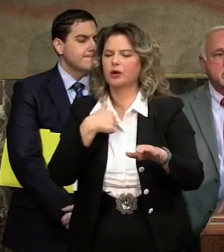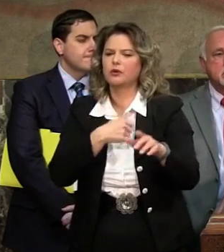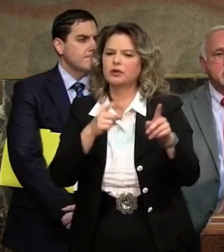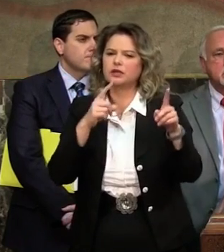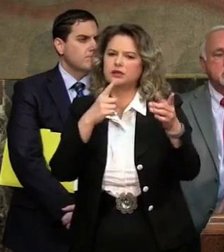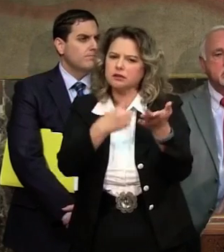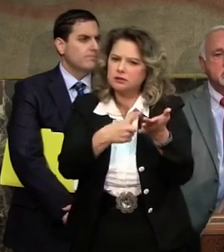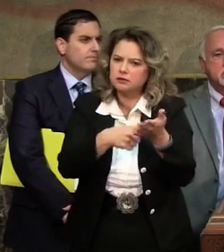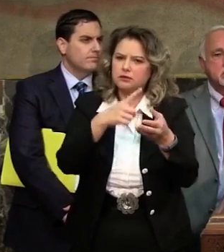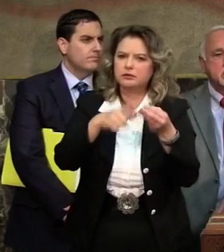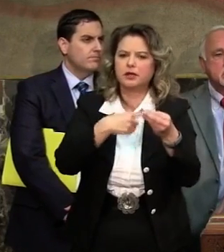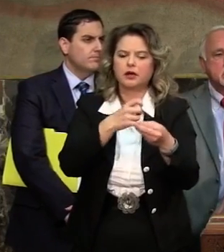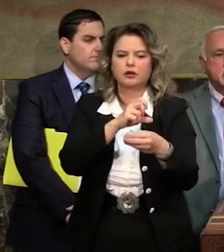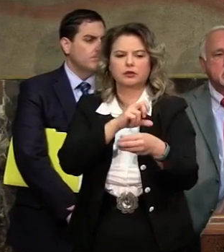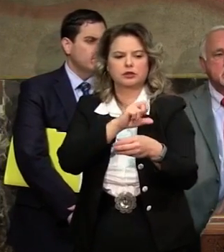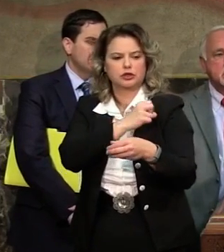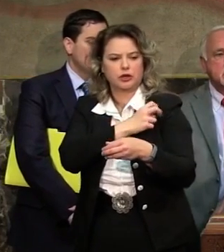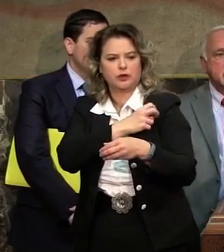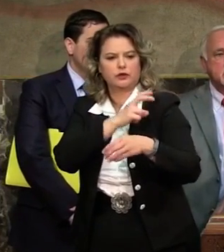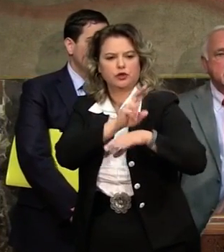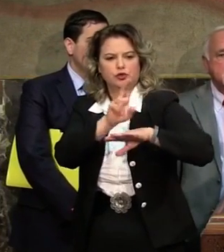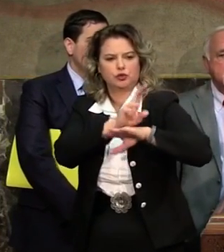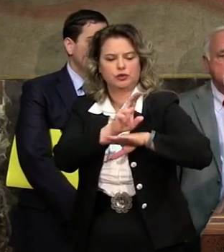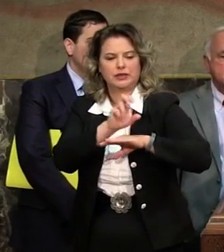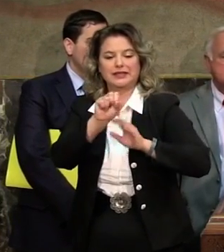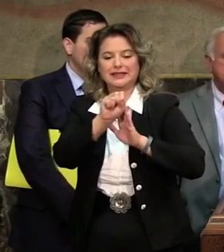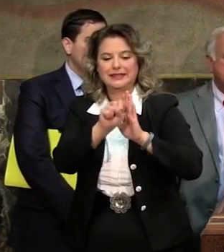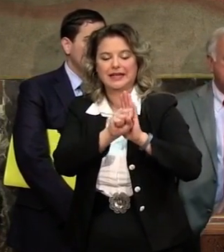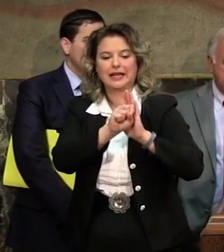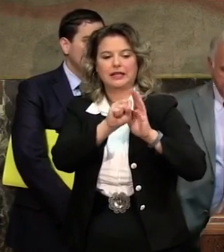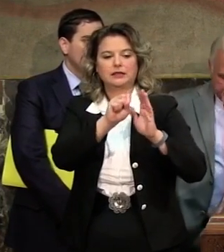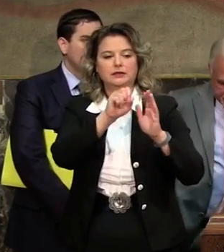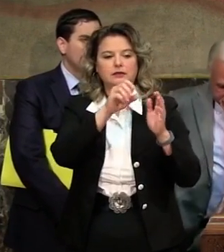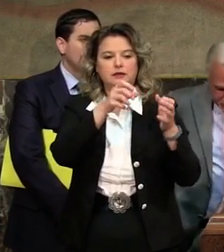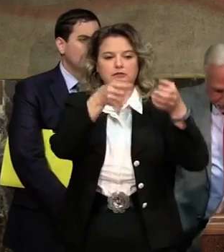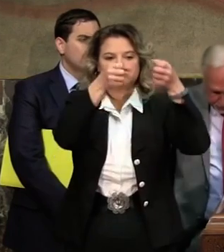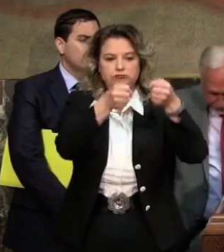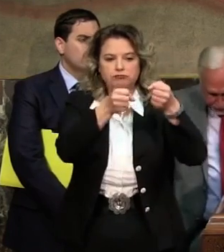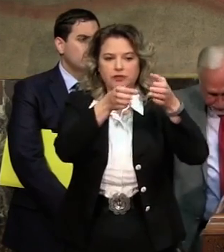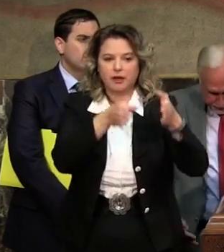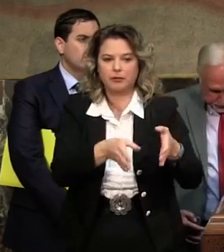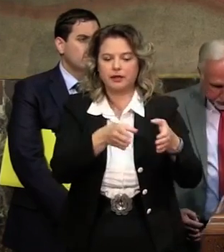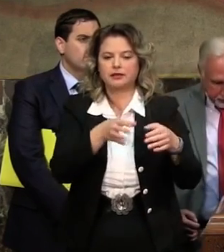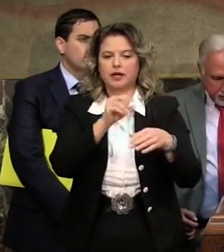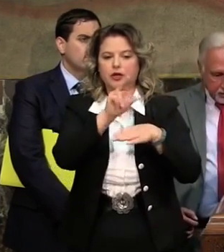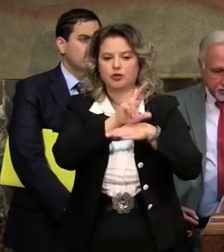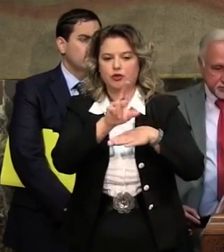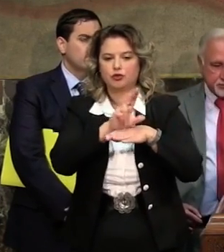using state inmates and state dollars through the per diems to run their jails